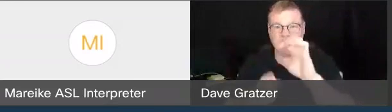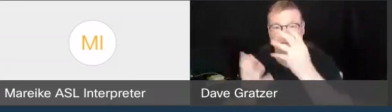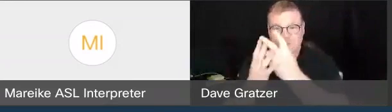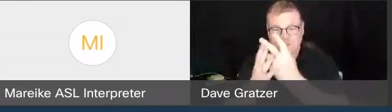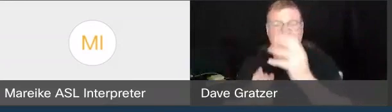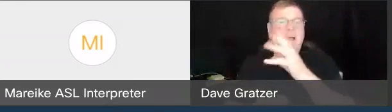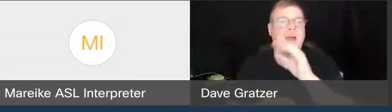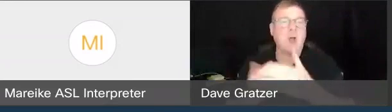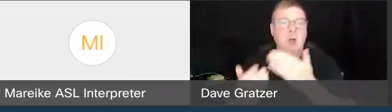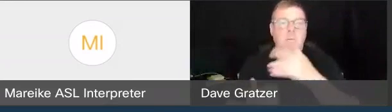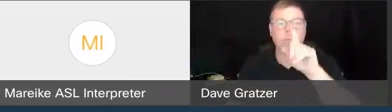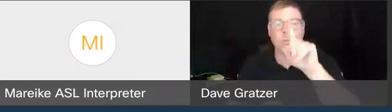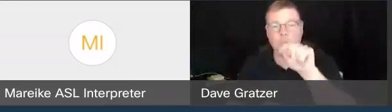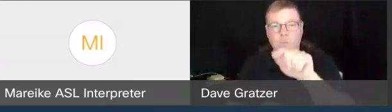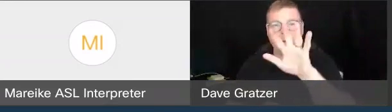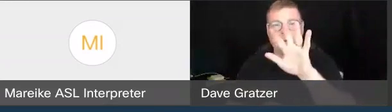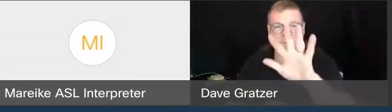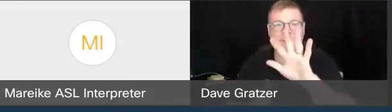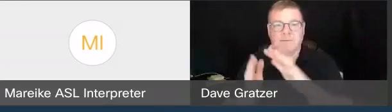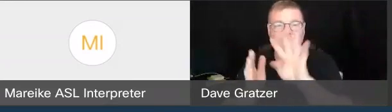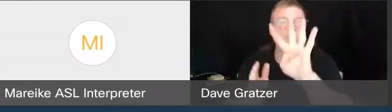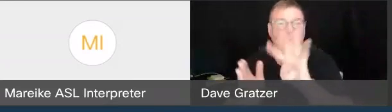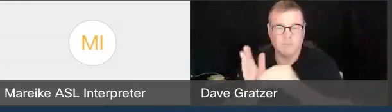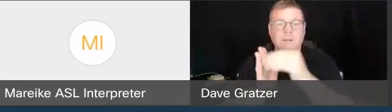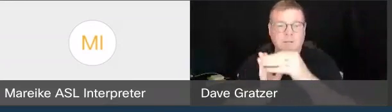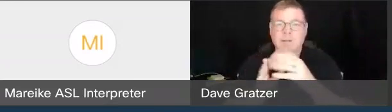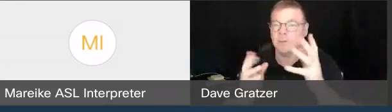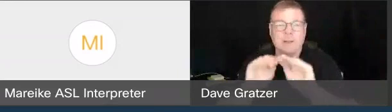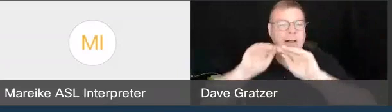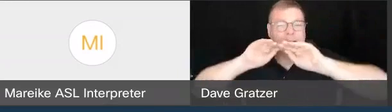1.5 million on probation or parole arrangements. So clearly there's a lot of individuals with